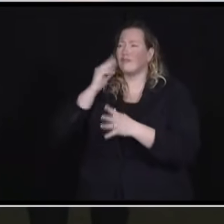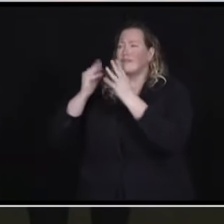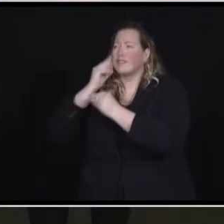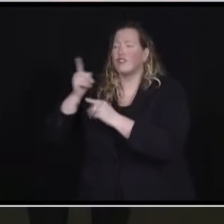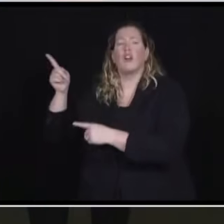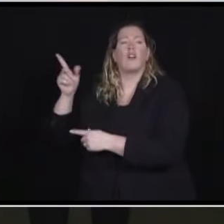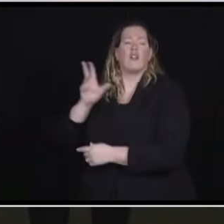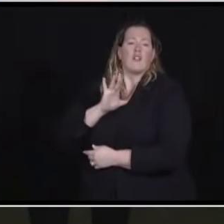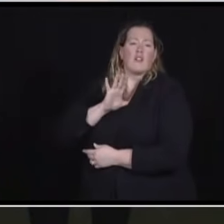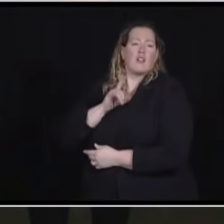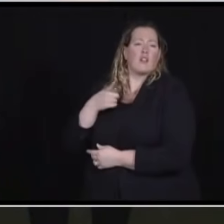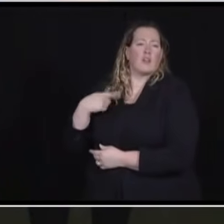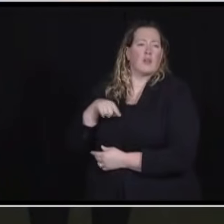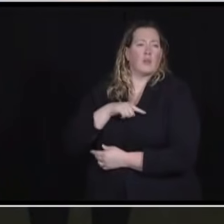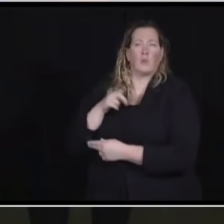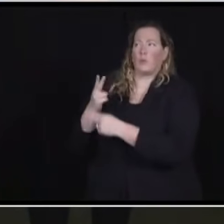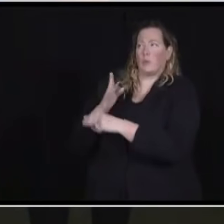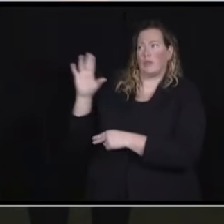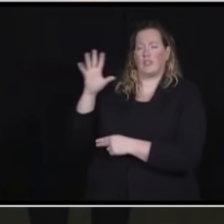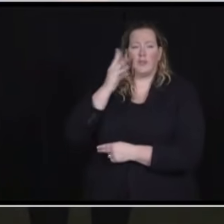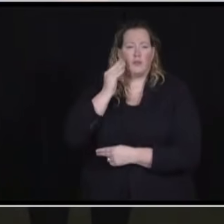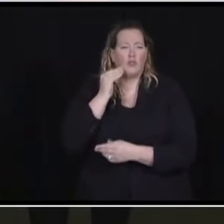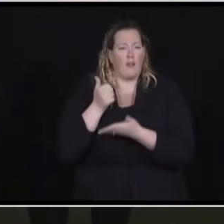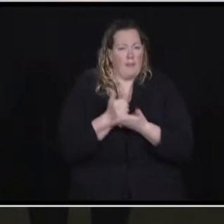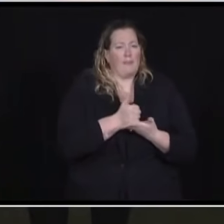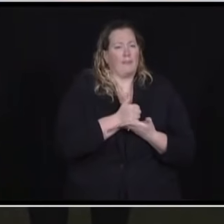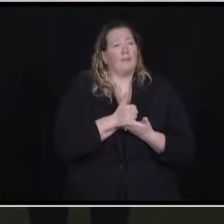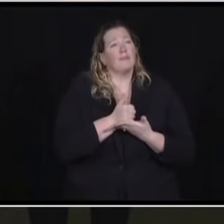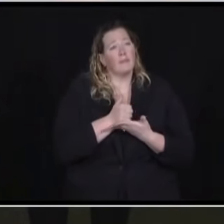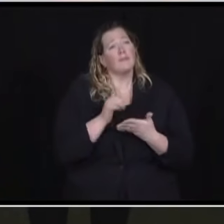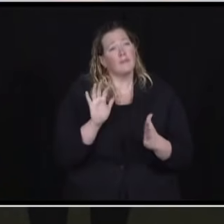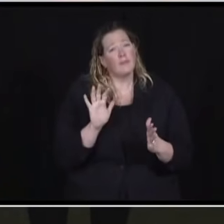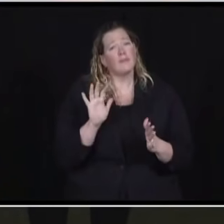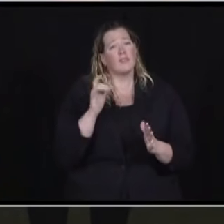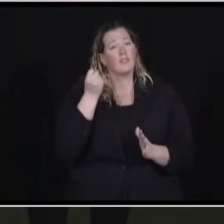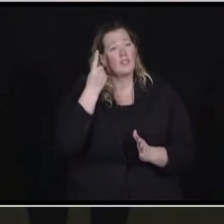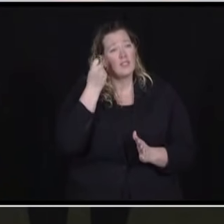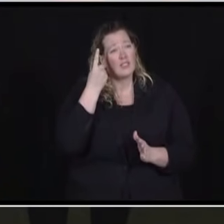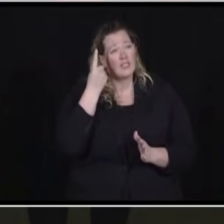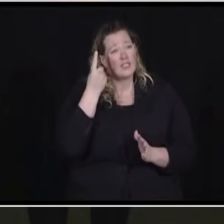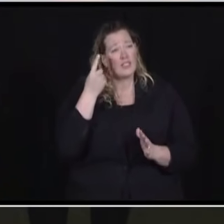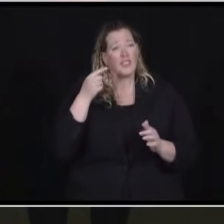mission, as he has 2 every other national and global engagement throughout his distinguished career.